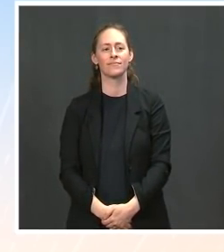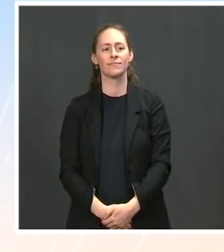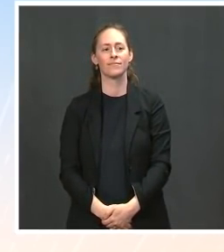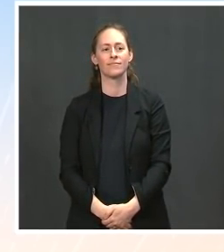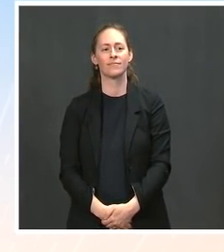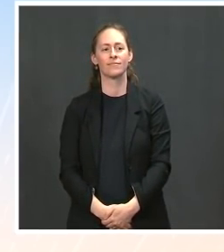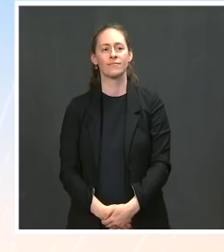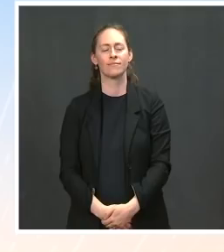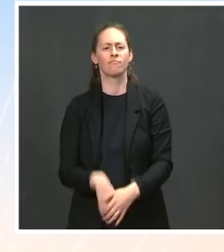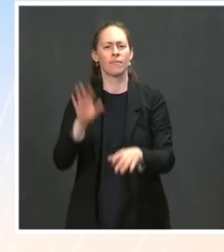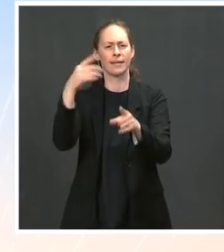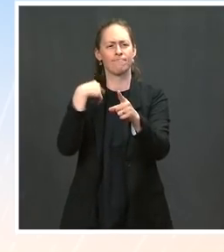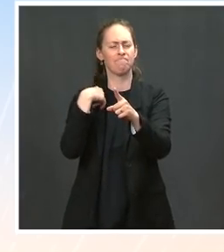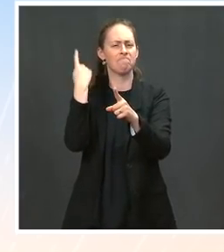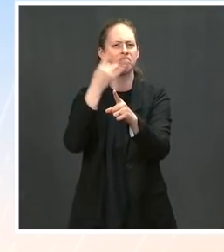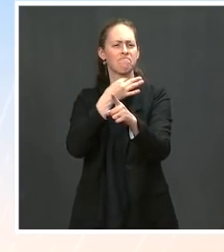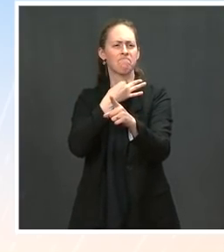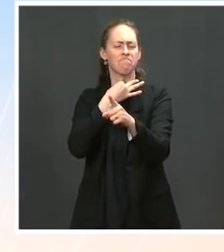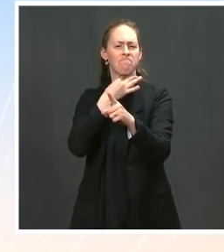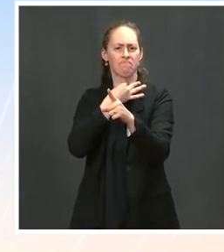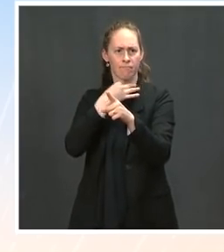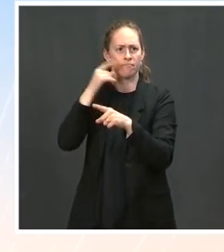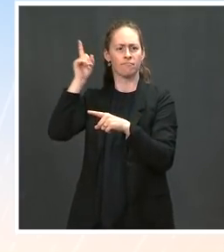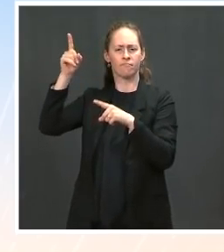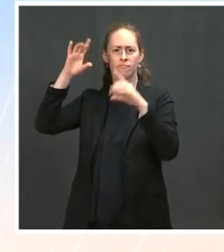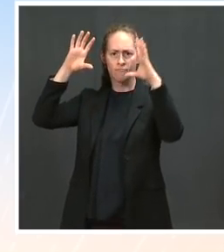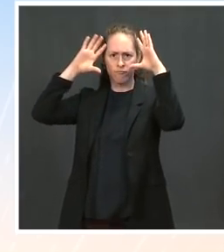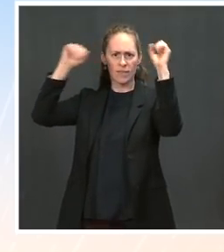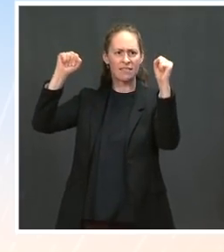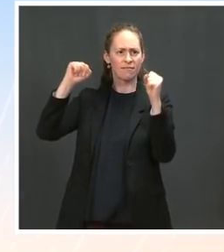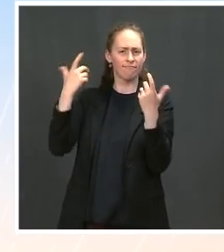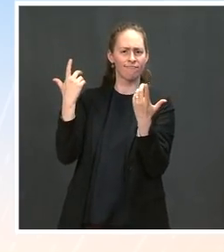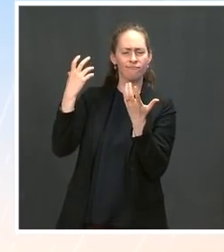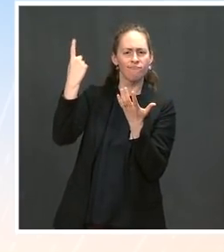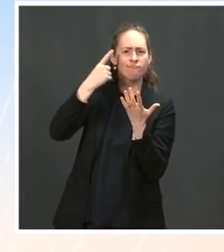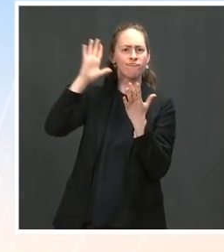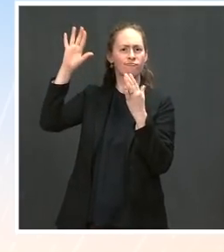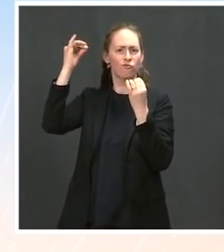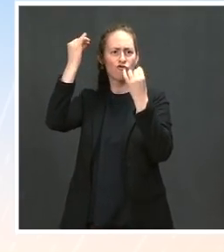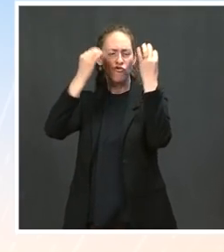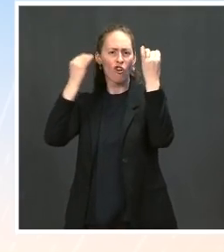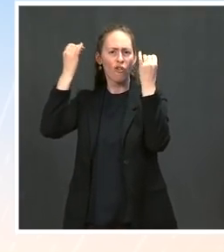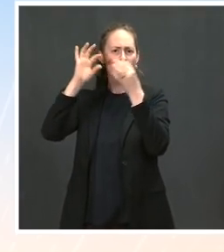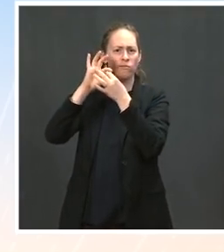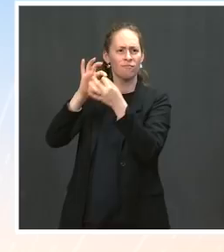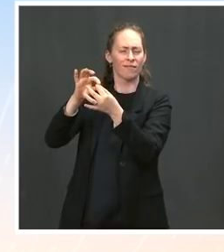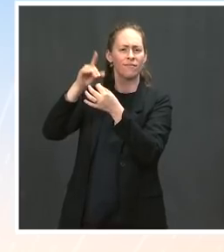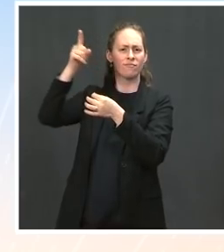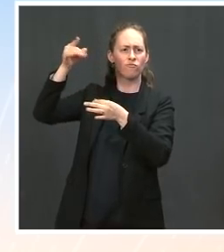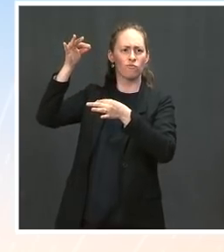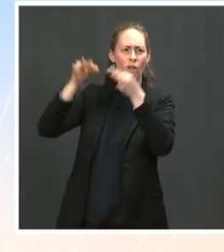of the Minneapolis Police officer, Derek Chauvin. And he says, quote, "I'm praying the verdict is the right verdict." And then he says, "I think it's," quote,